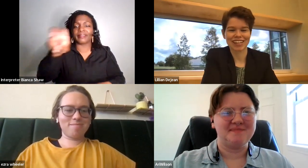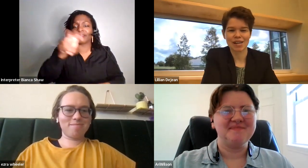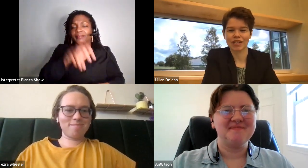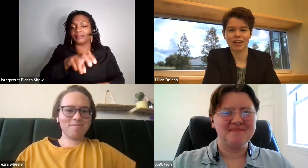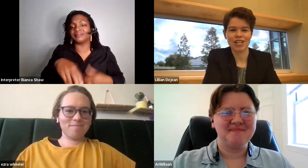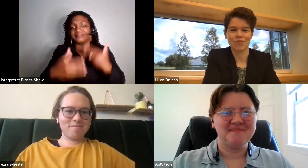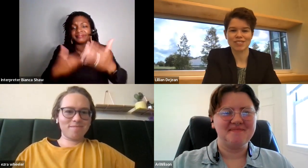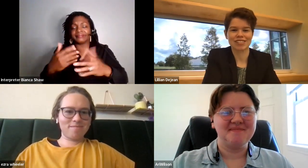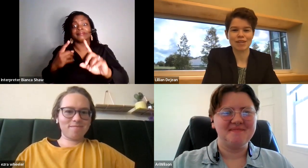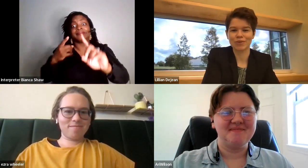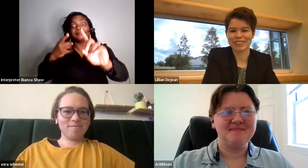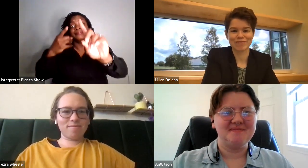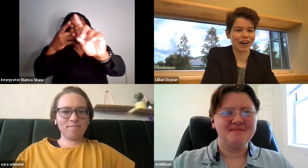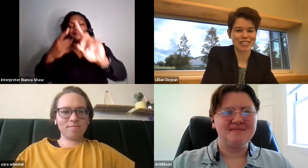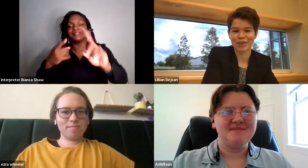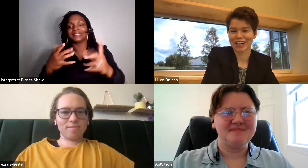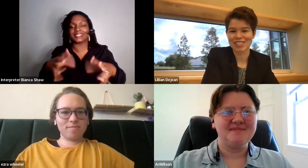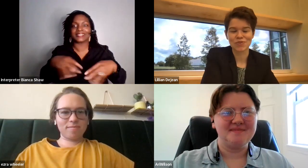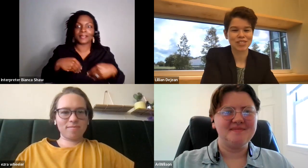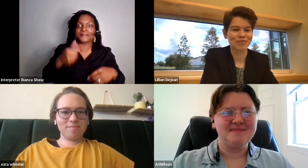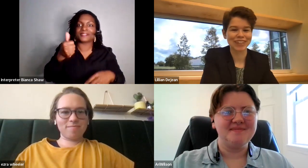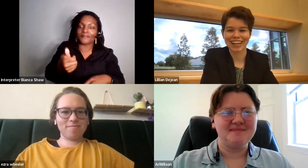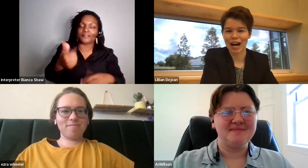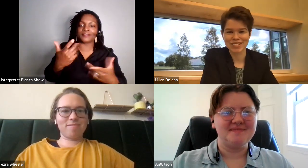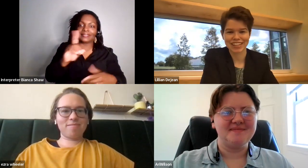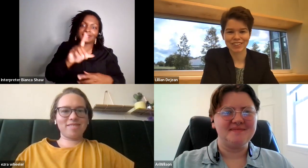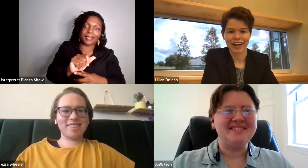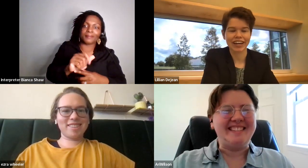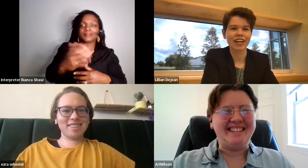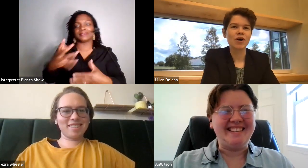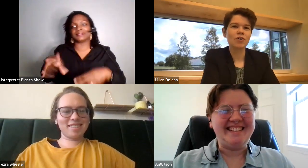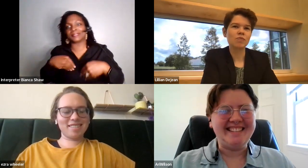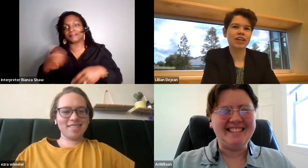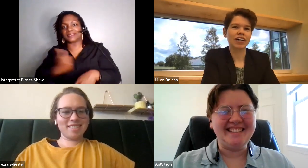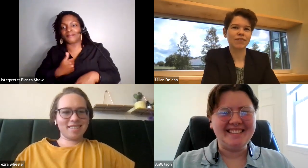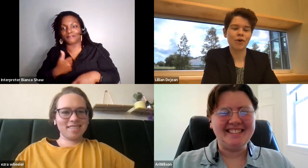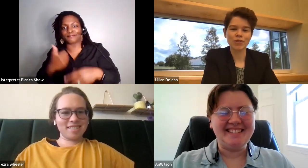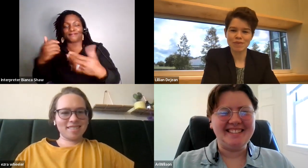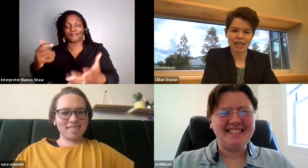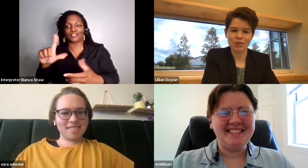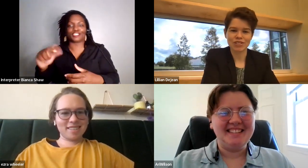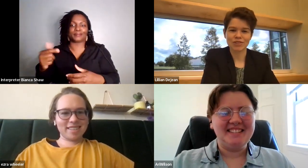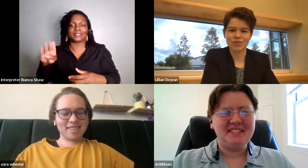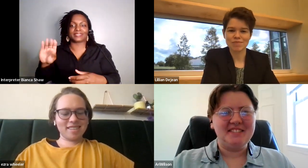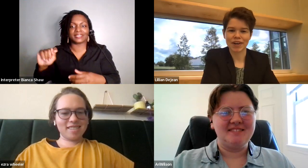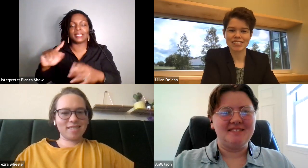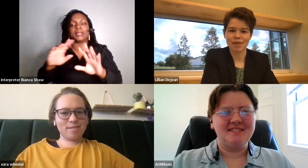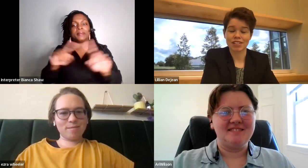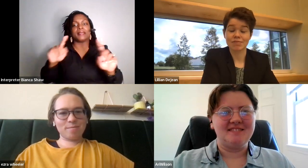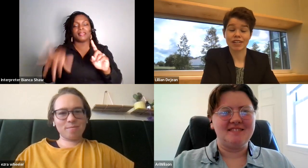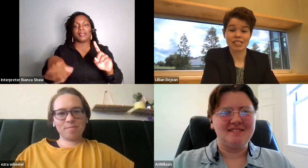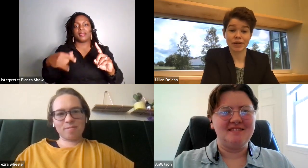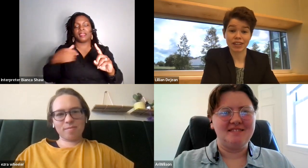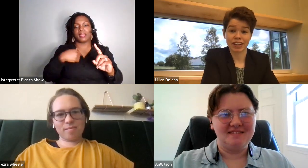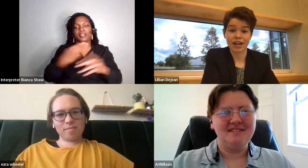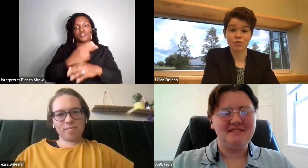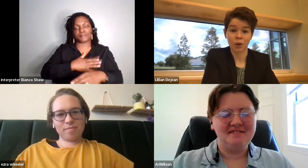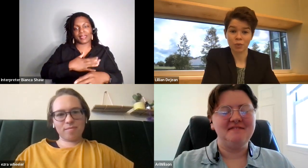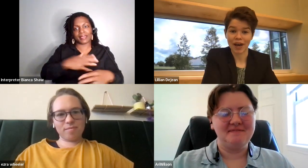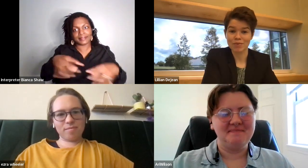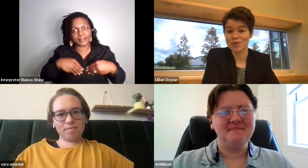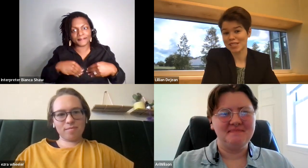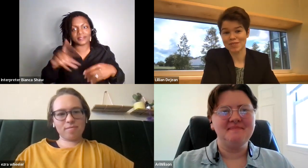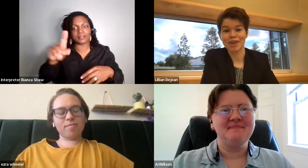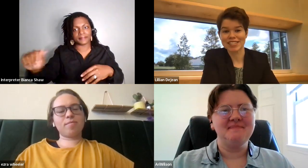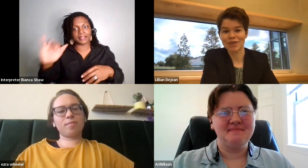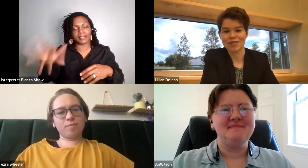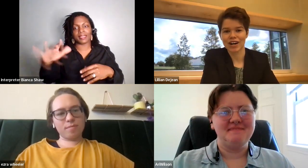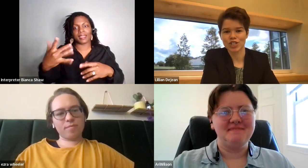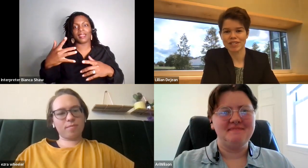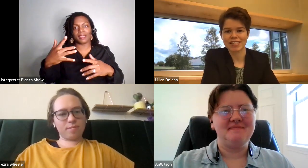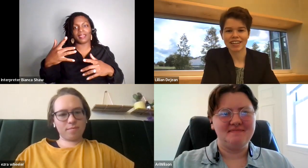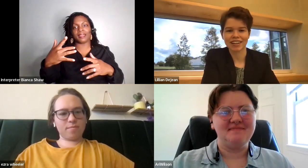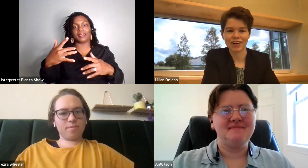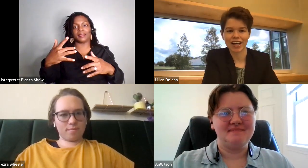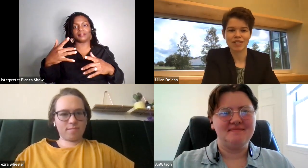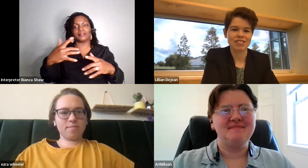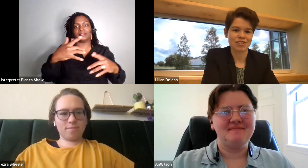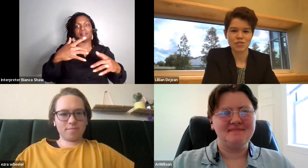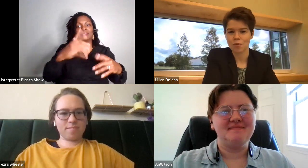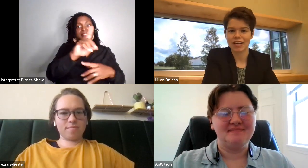yourself as disabled and my experience was completely opposite right but i've almost been able to use my acceptance of my disability as a roadmap to accepting myself as LGBT right because there's so many